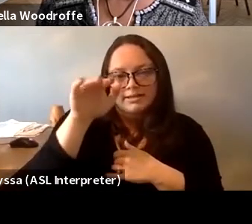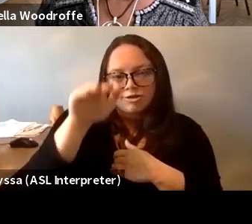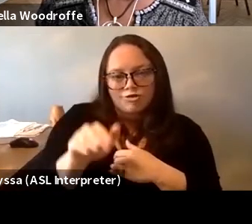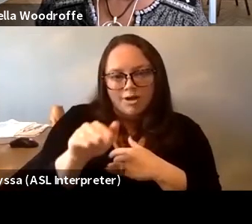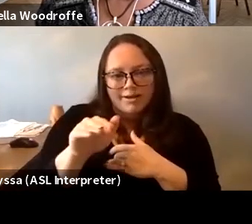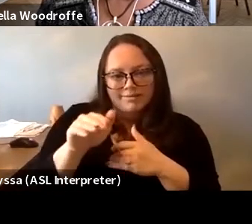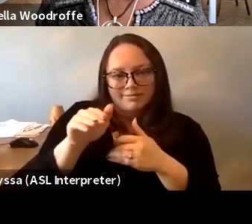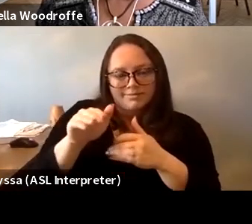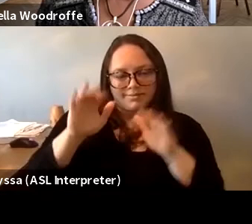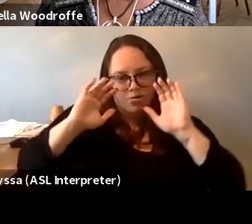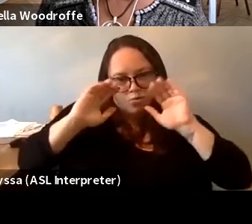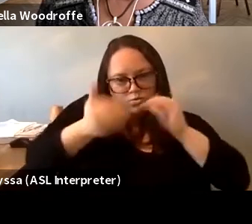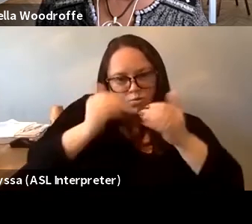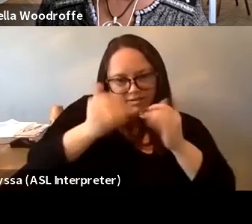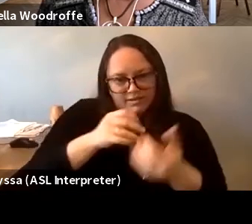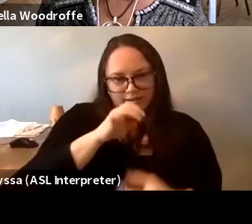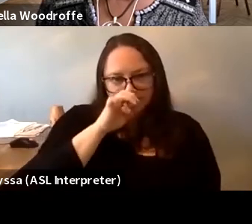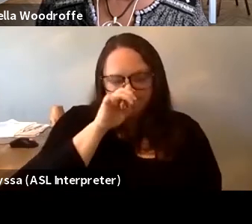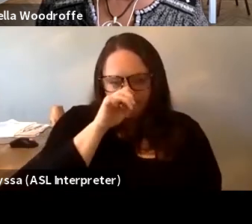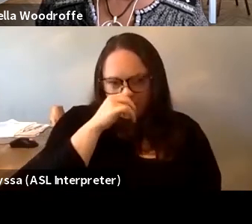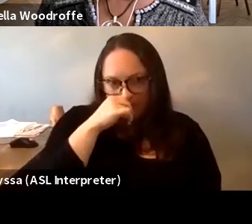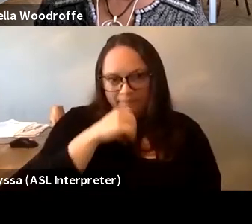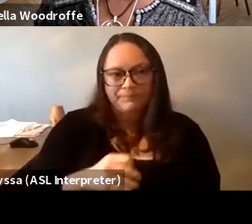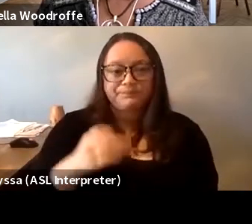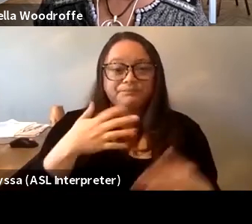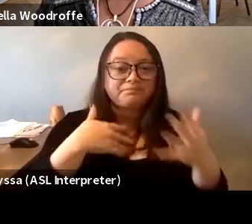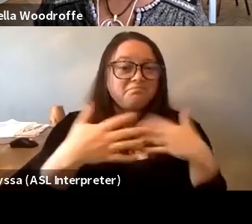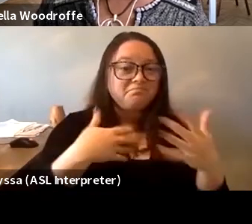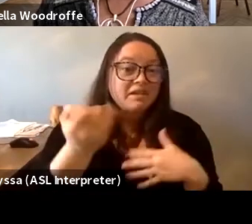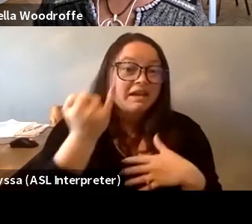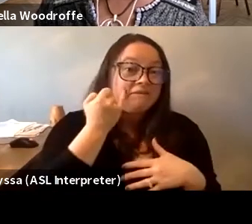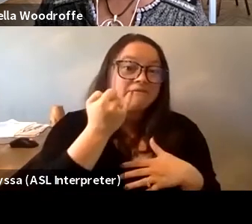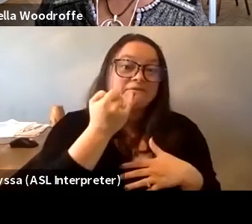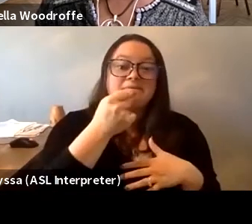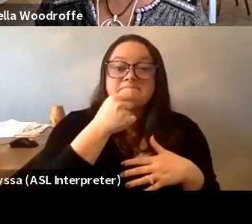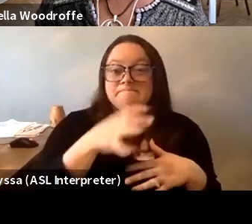autistic, whether it's male or female, you really have to